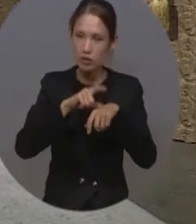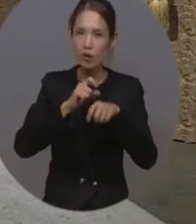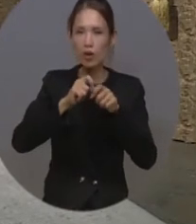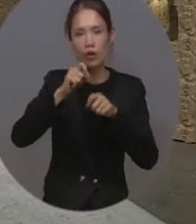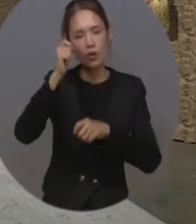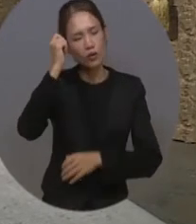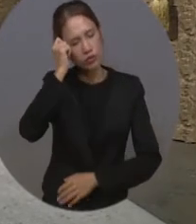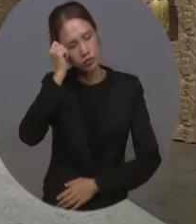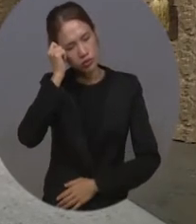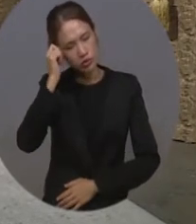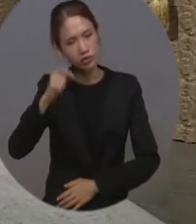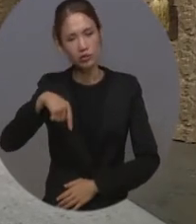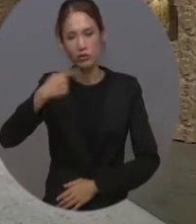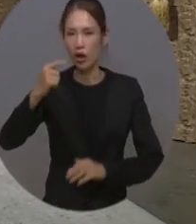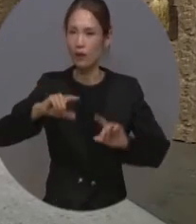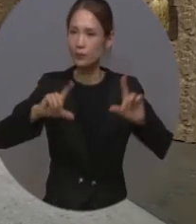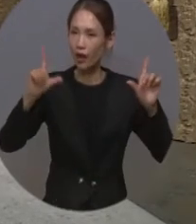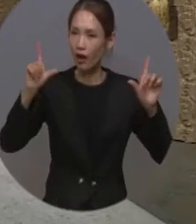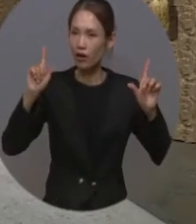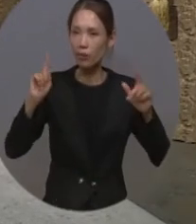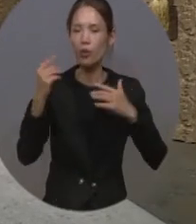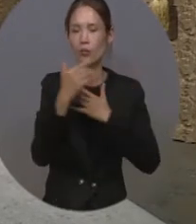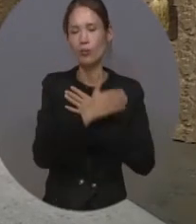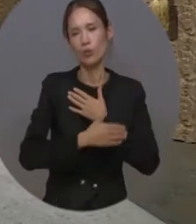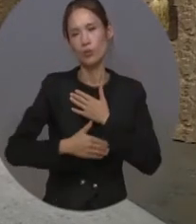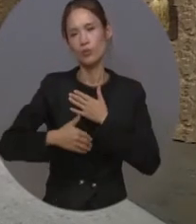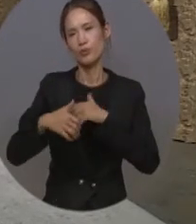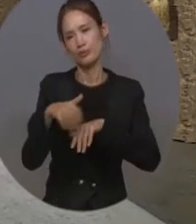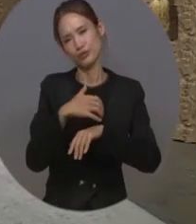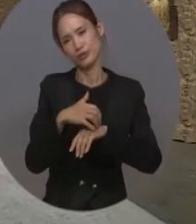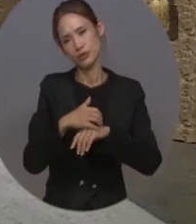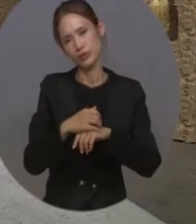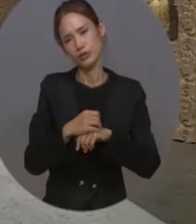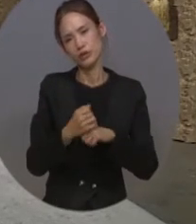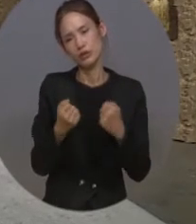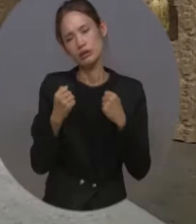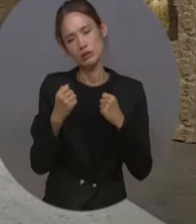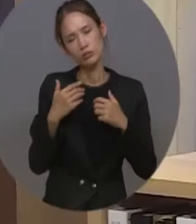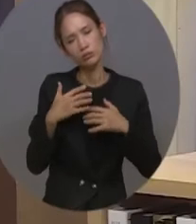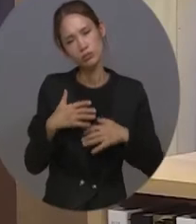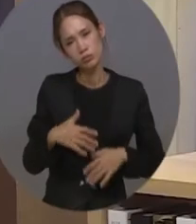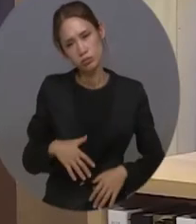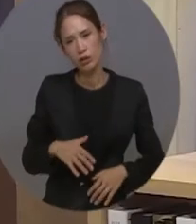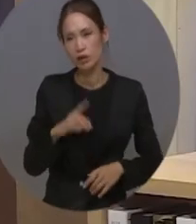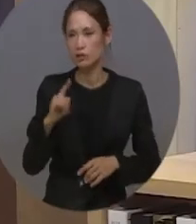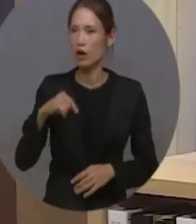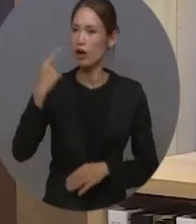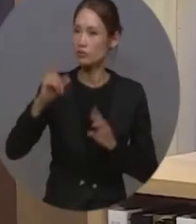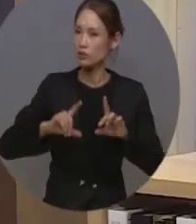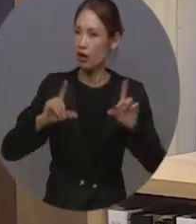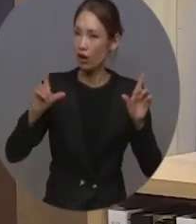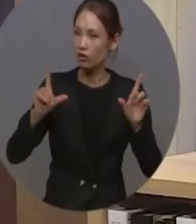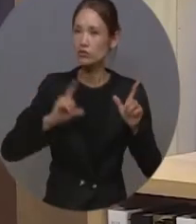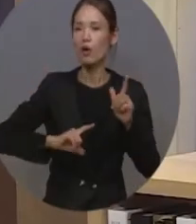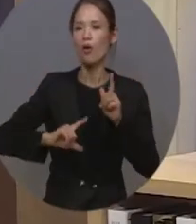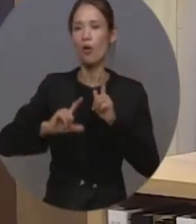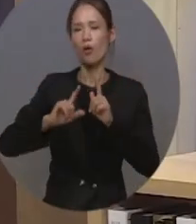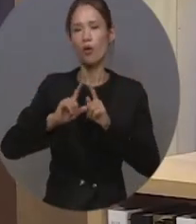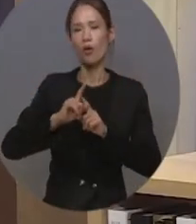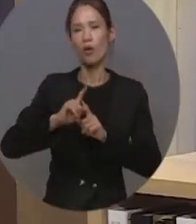I feel so uncomfortable and not refreshed the next day